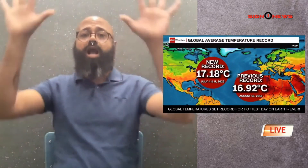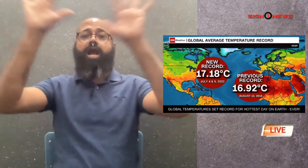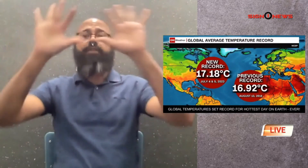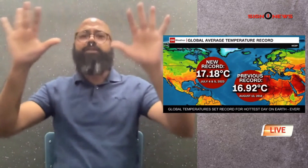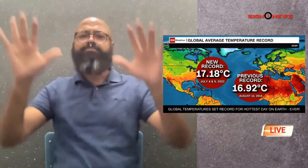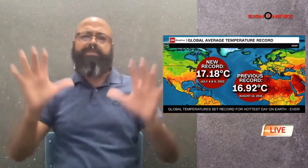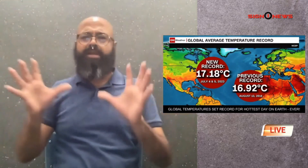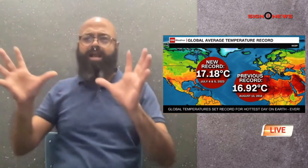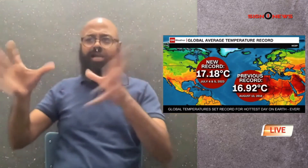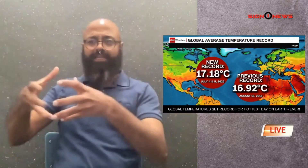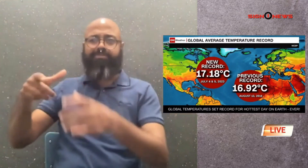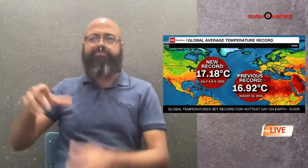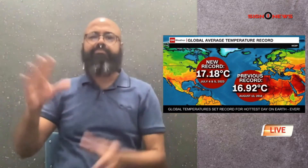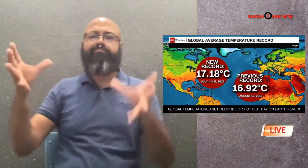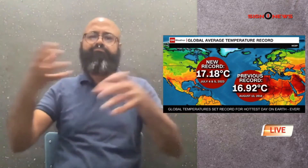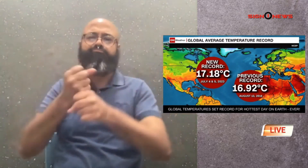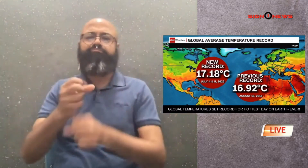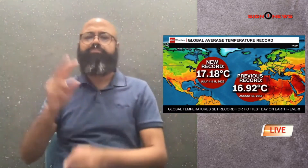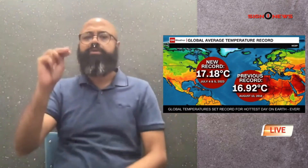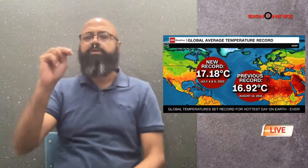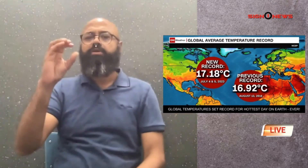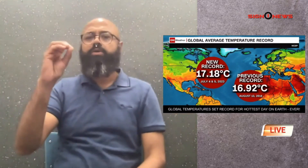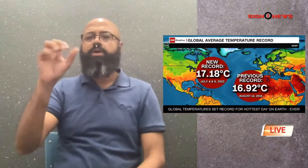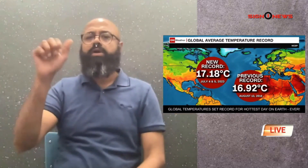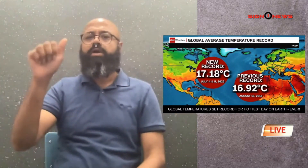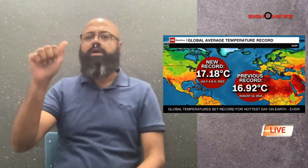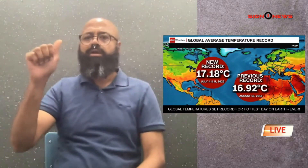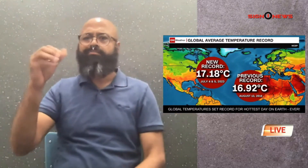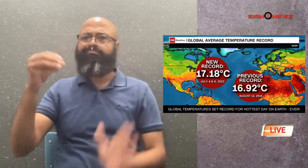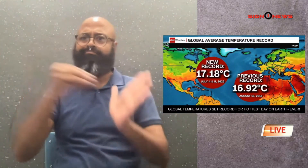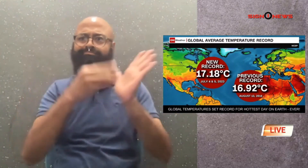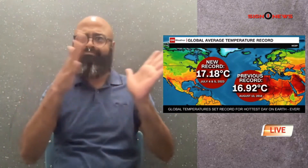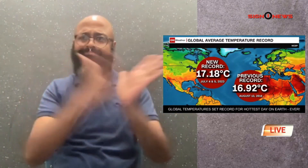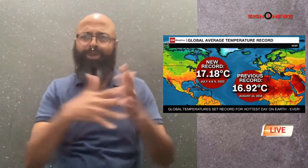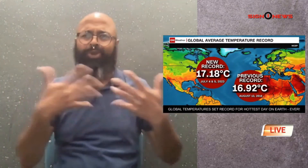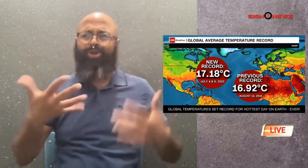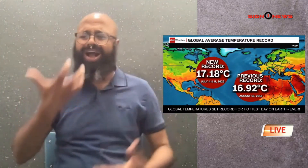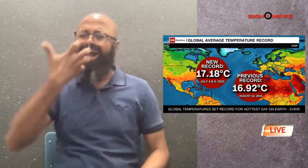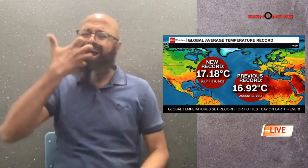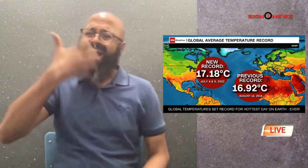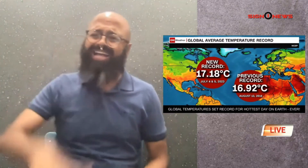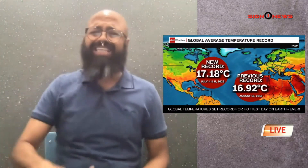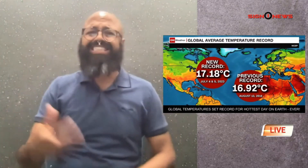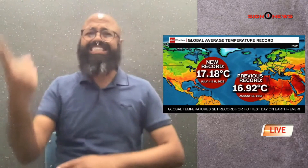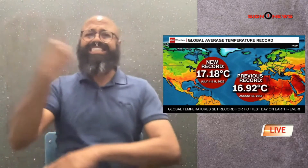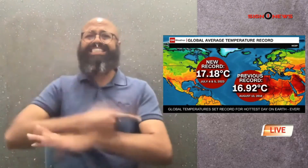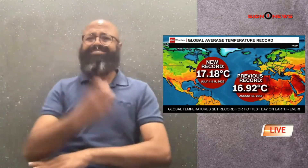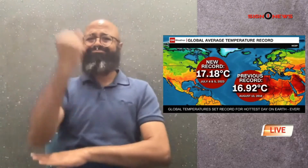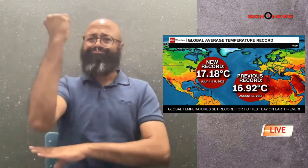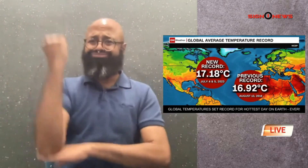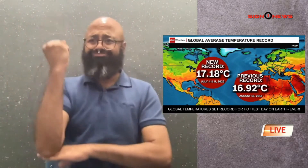The hottest day on record was recorded by the National Oceanic and Atmospheric Administration earlier this week,